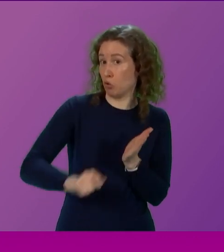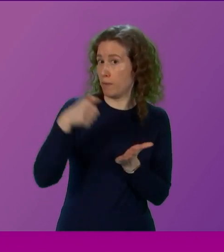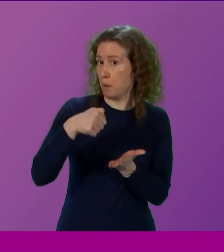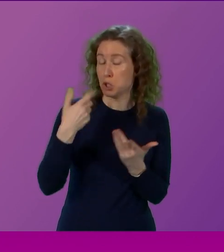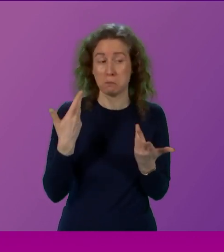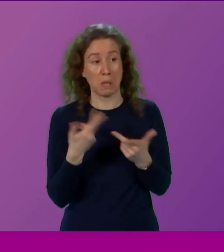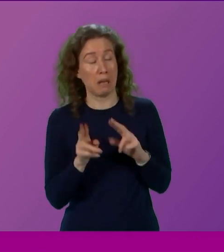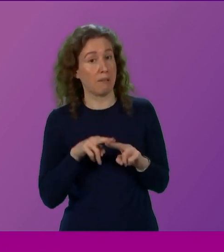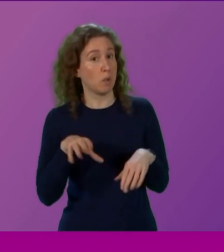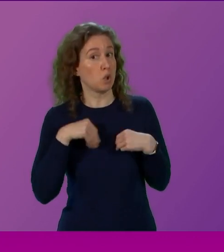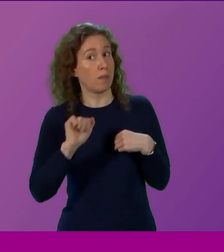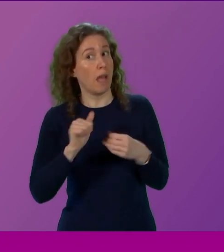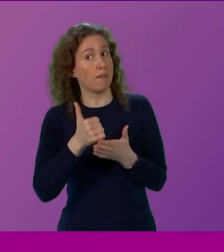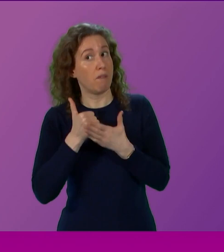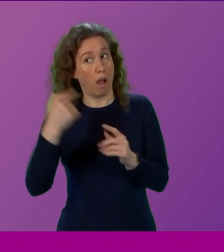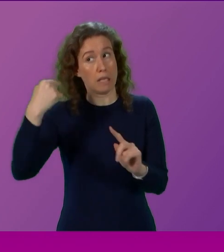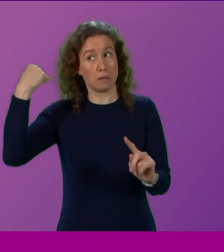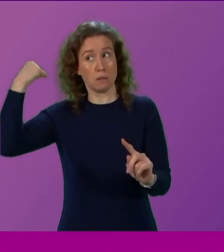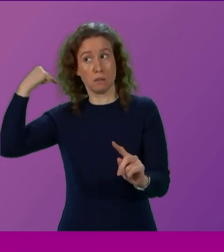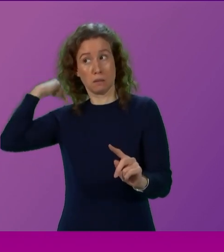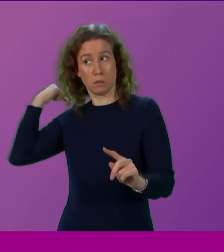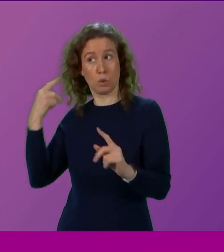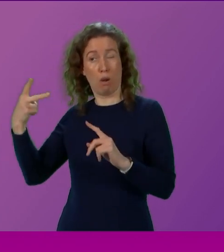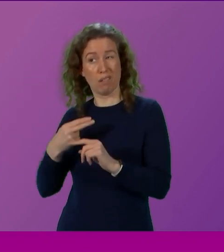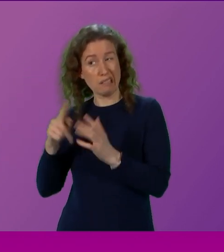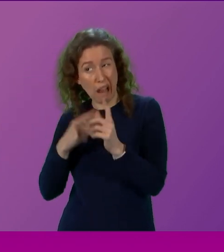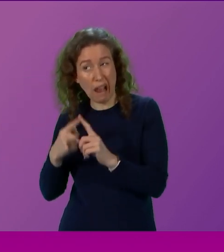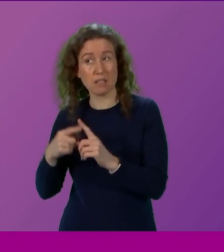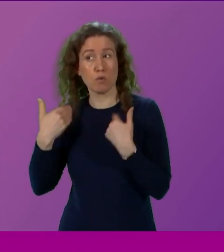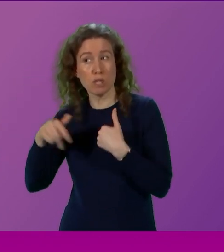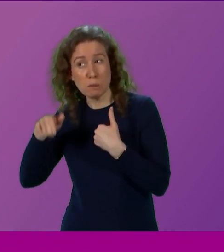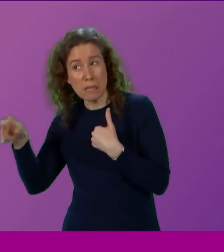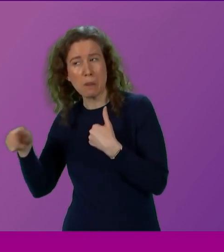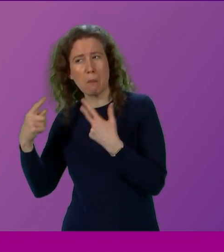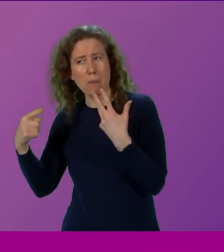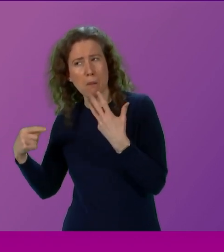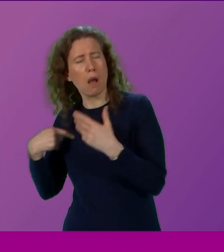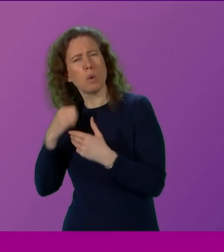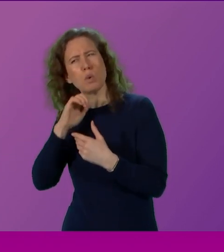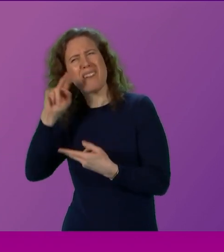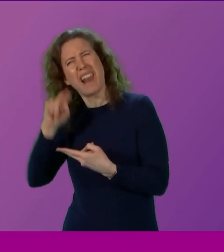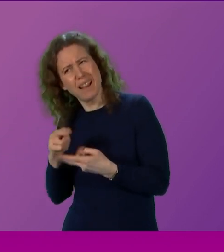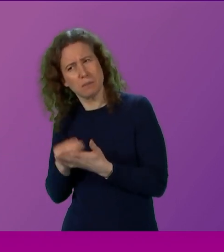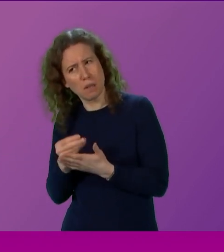their advice over the past few months to cut taxes for the richest people, we would have less money to spend on apprenticeships and everything else.